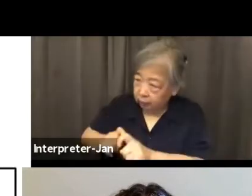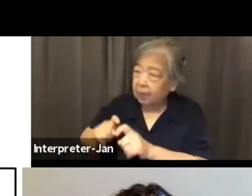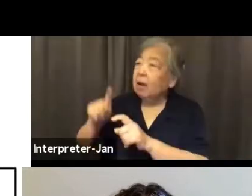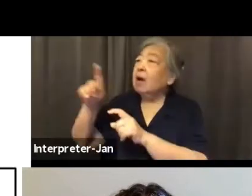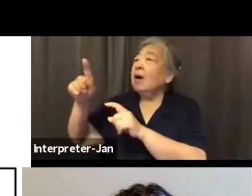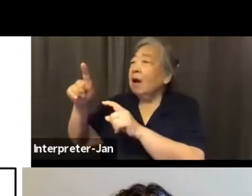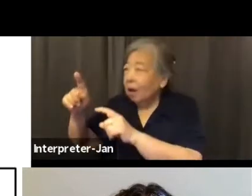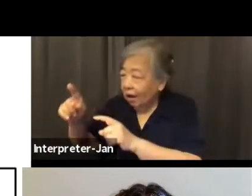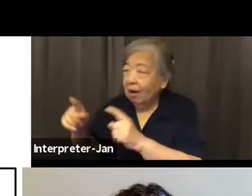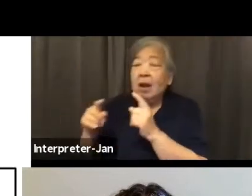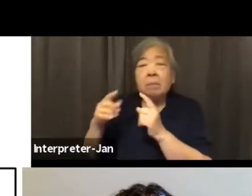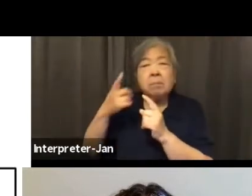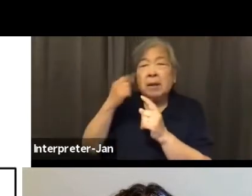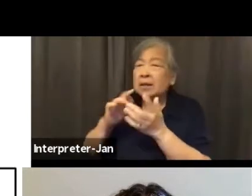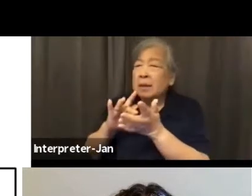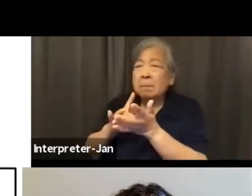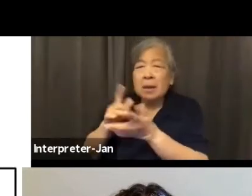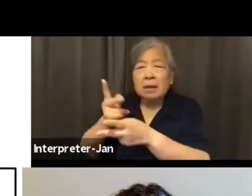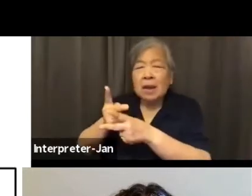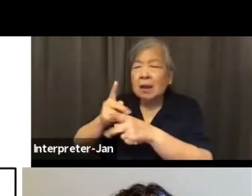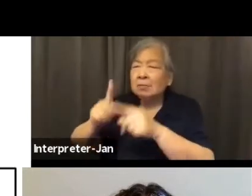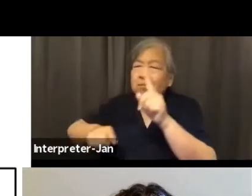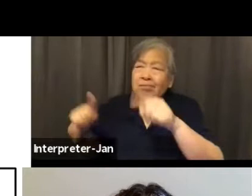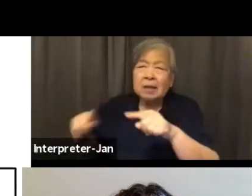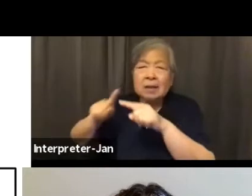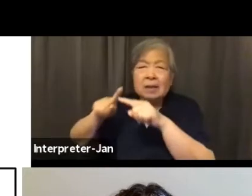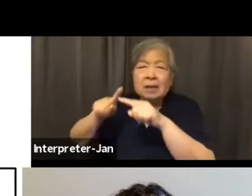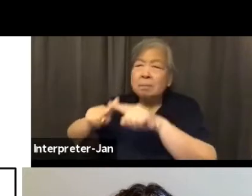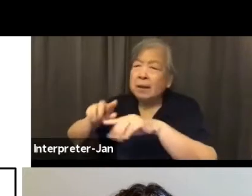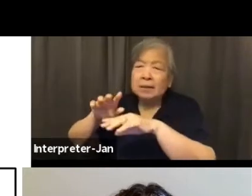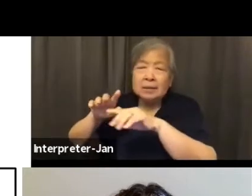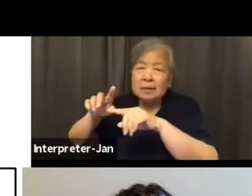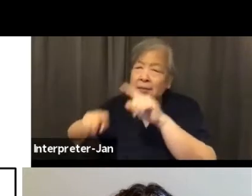varies in different cities even within the same country.